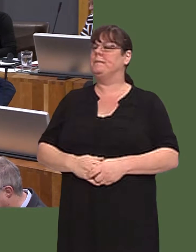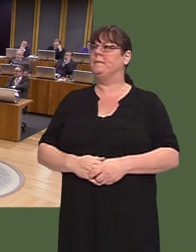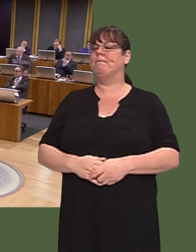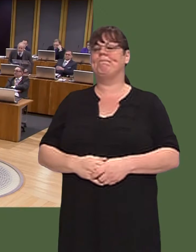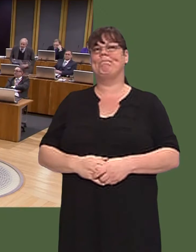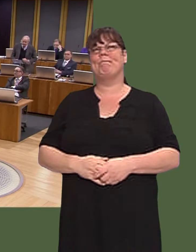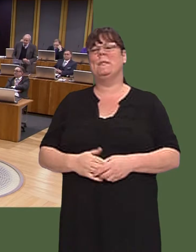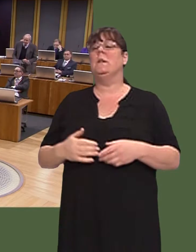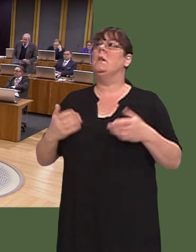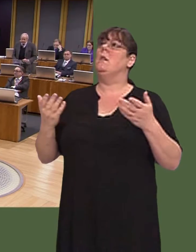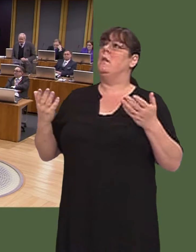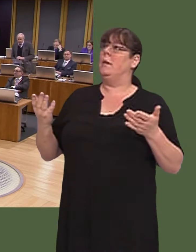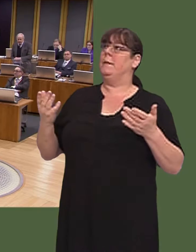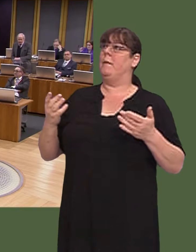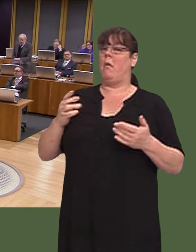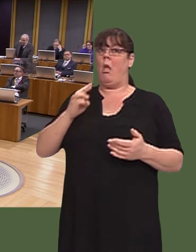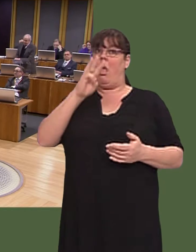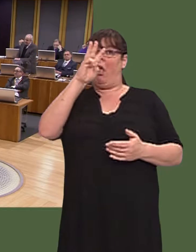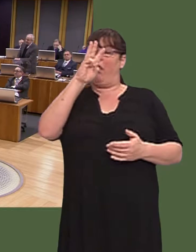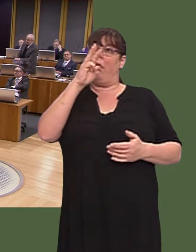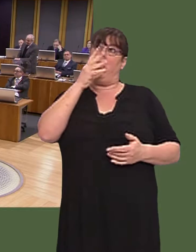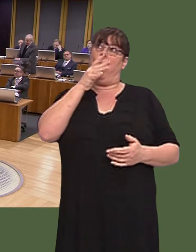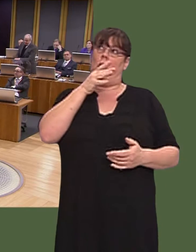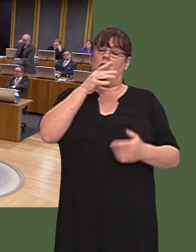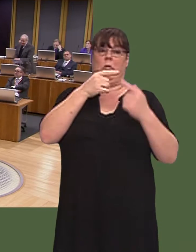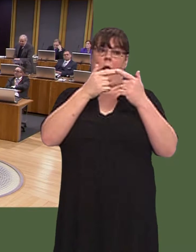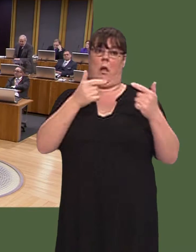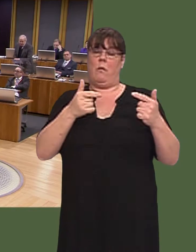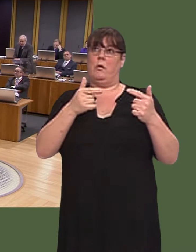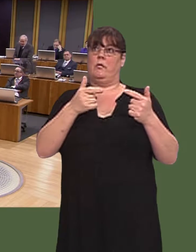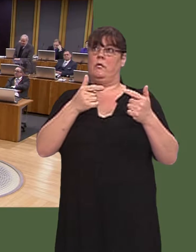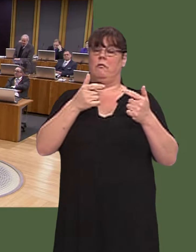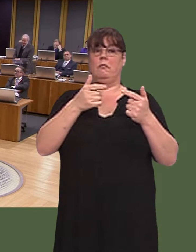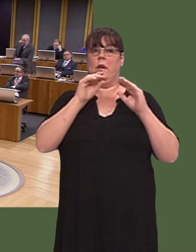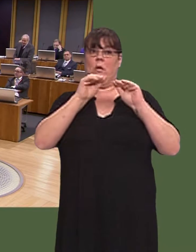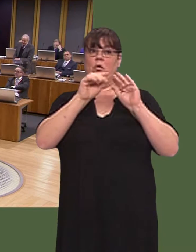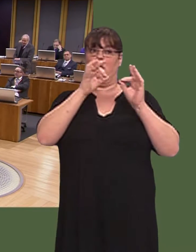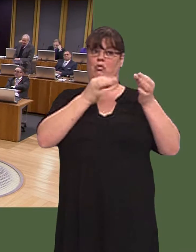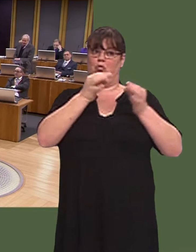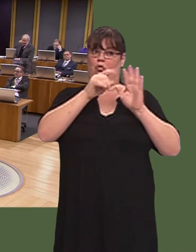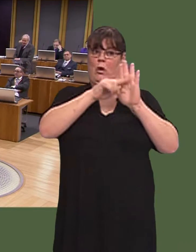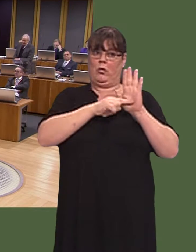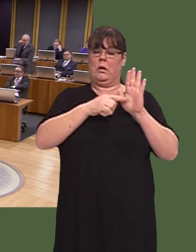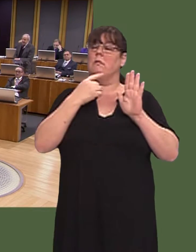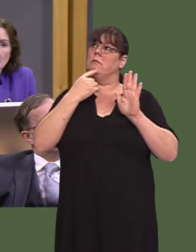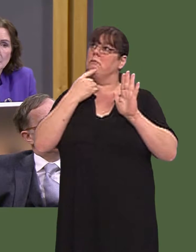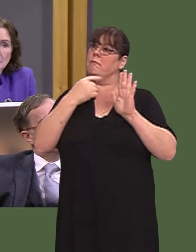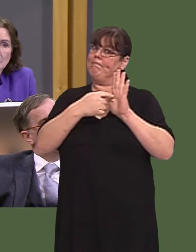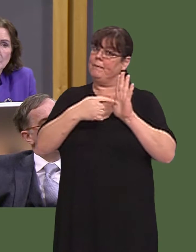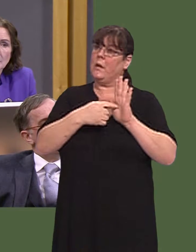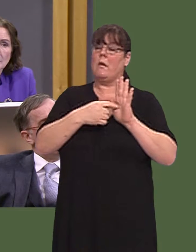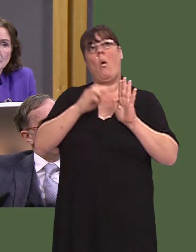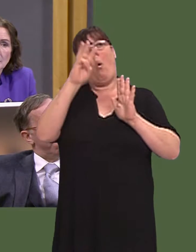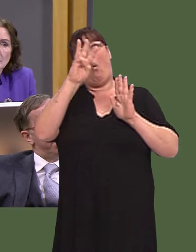Neil Hamilton: Well, the Welsh-medium education strategy says that Wales should be a country